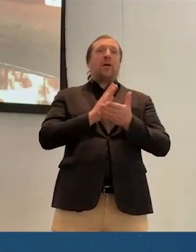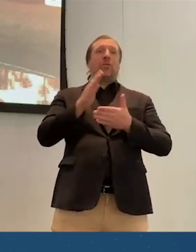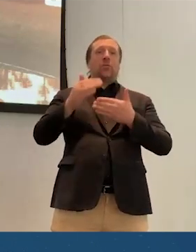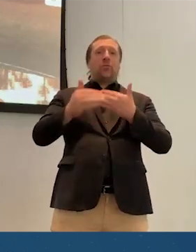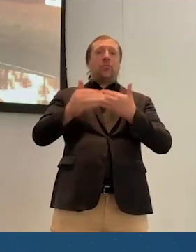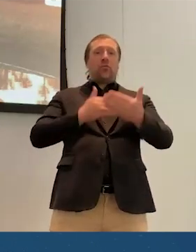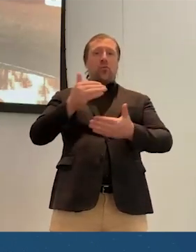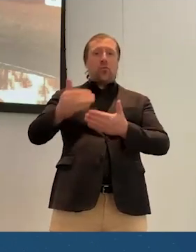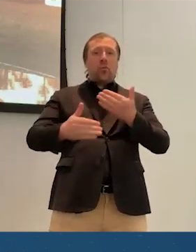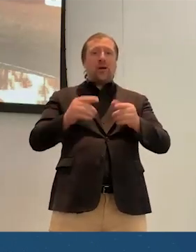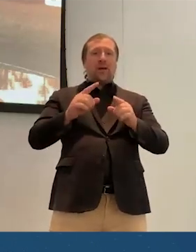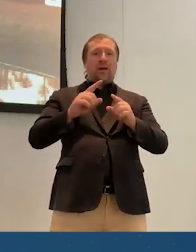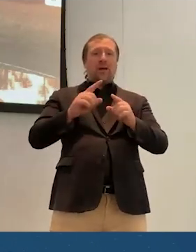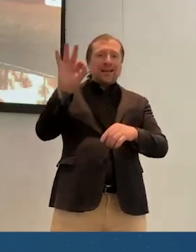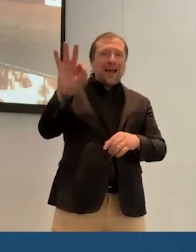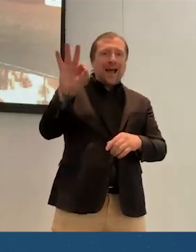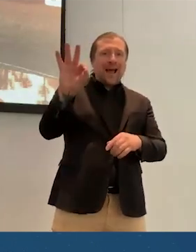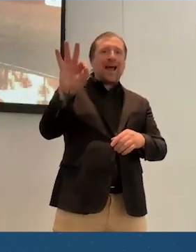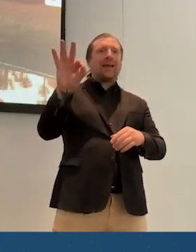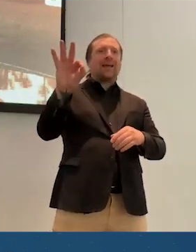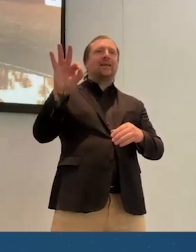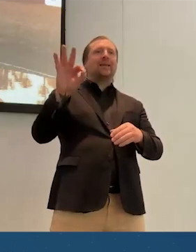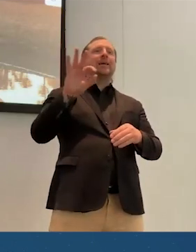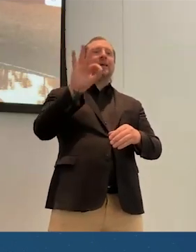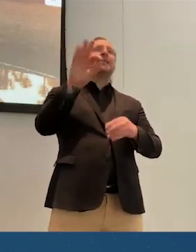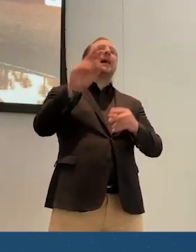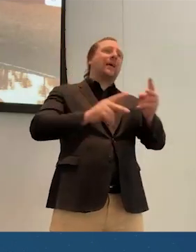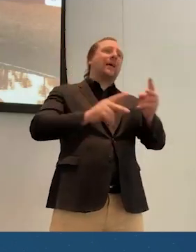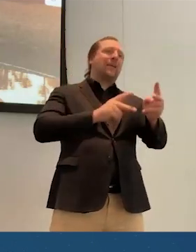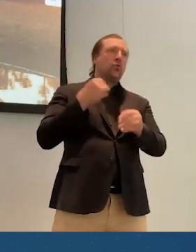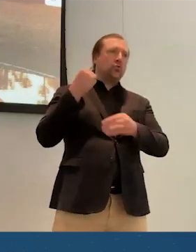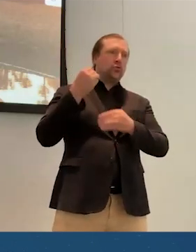we completed nine iterative cycles,